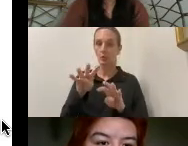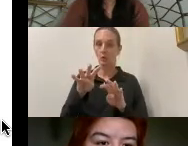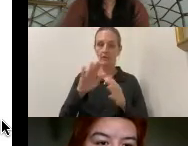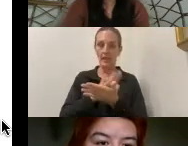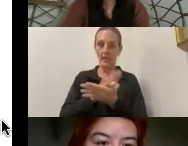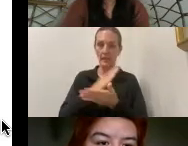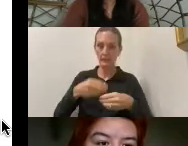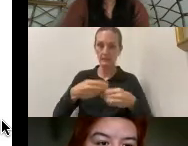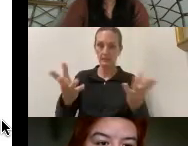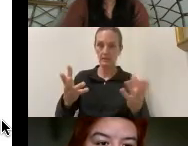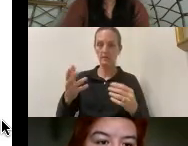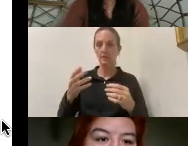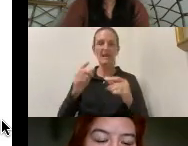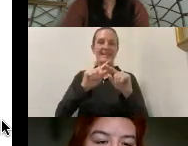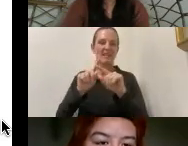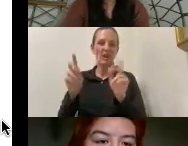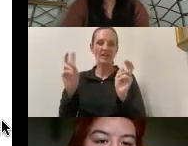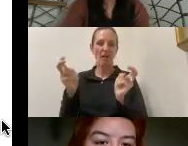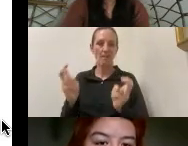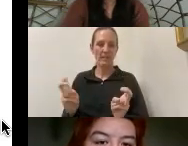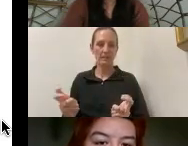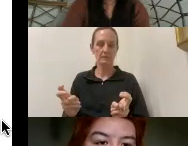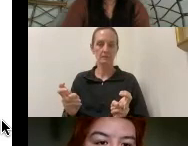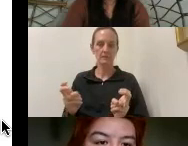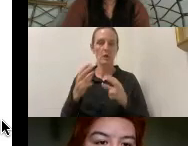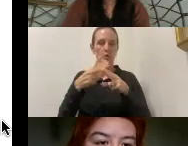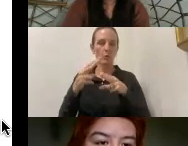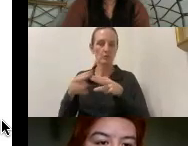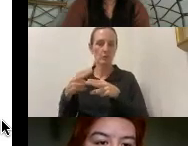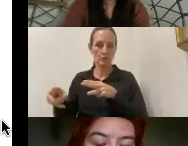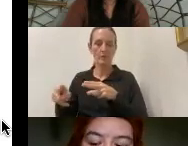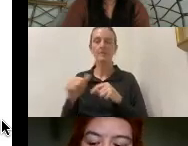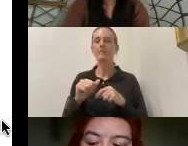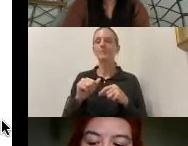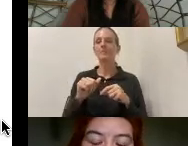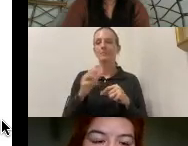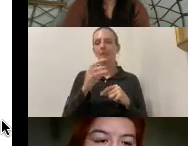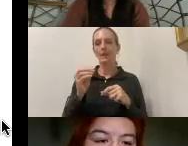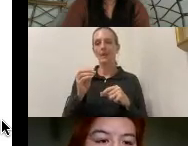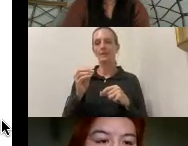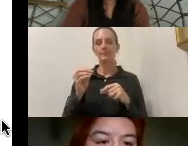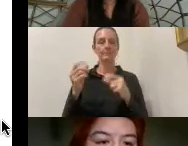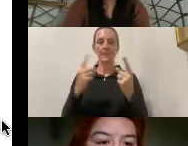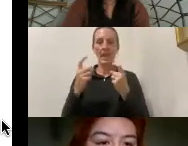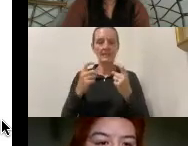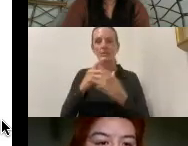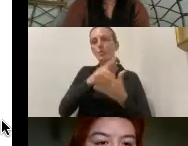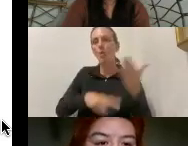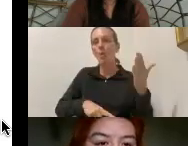them into bite-sized pieces for us. And they're asking us so much “what don't you see here?”